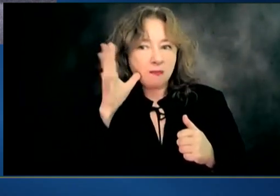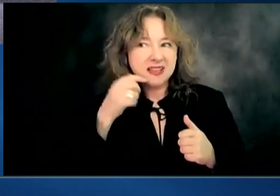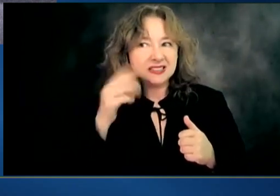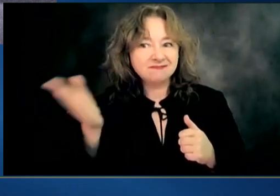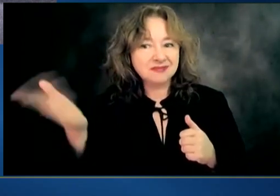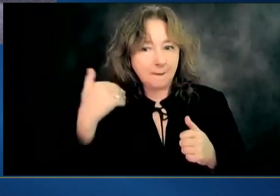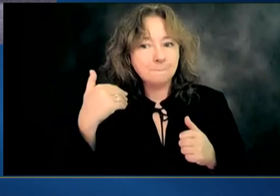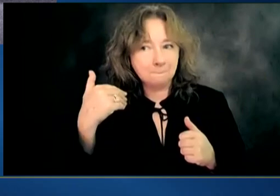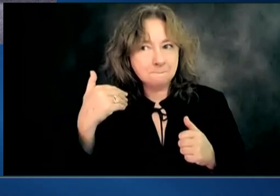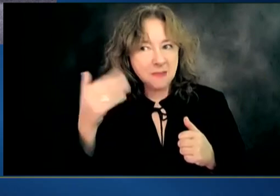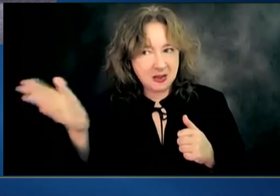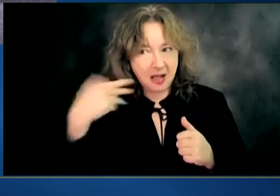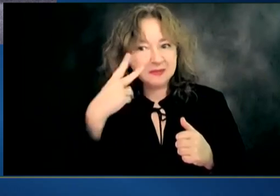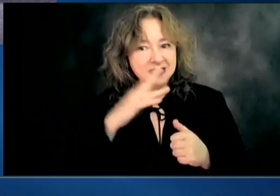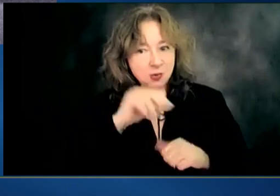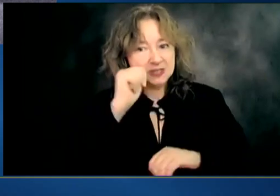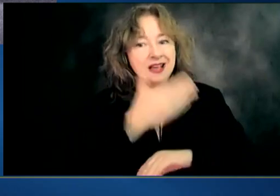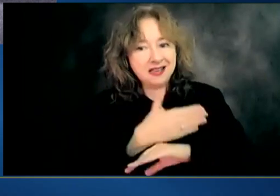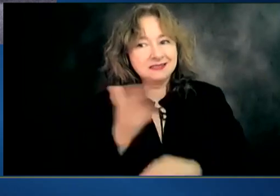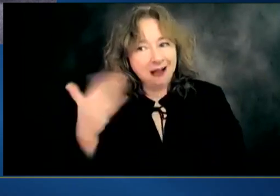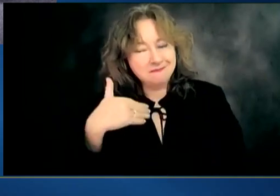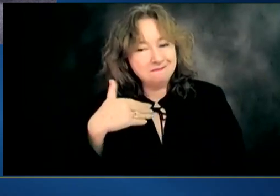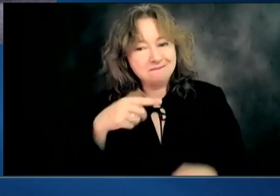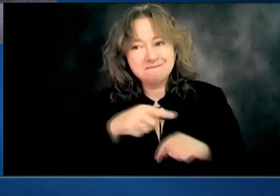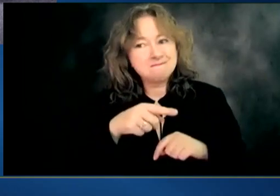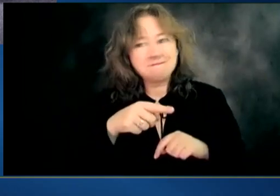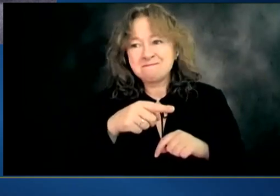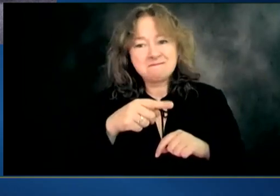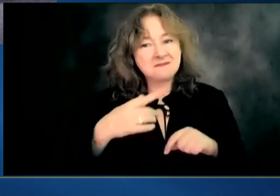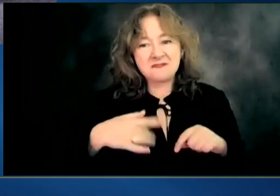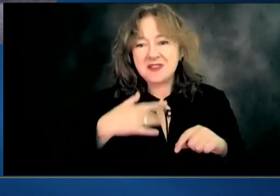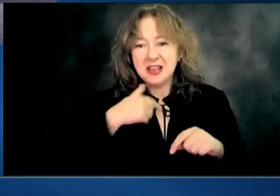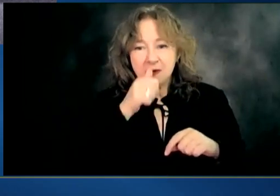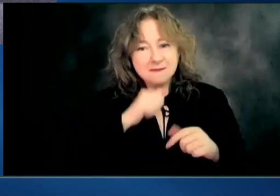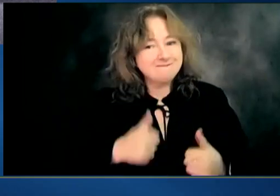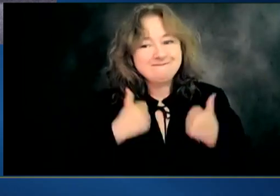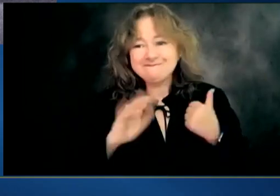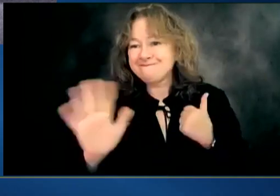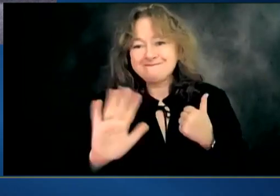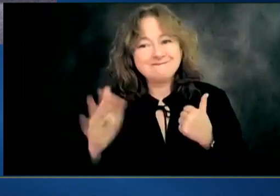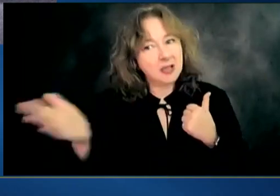your son because we don't think he's going to make it through this episode." But they did have